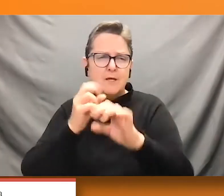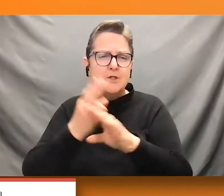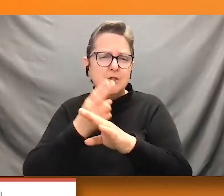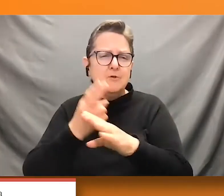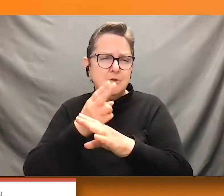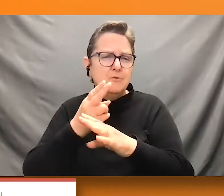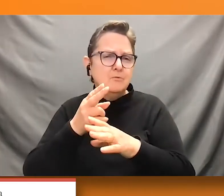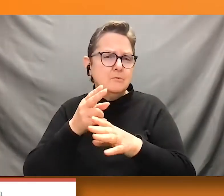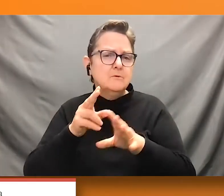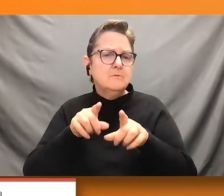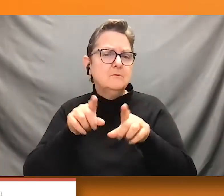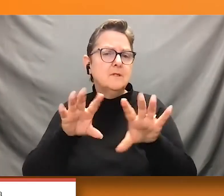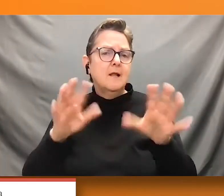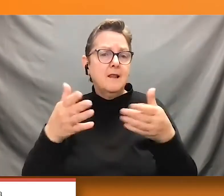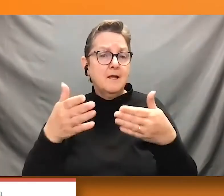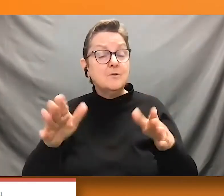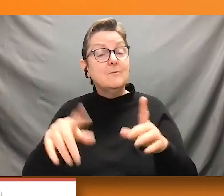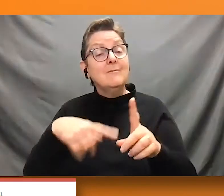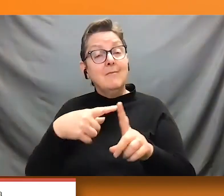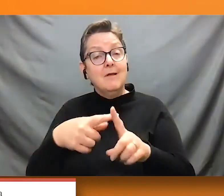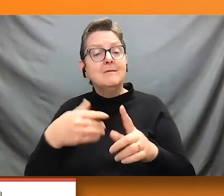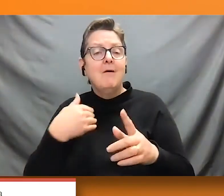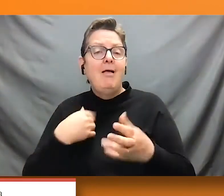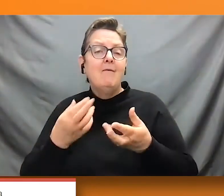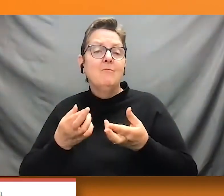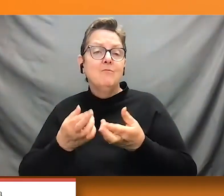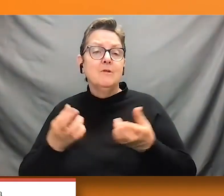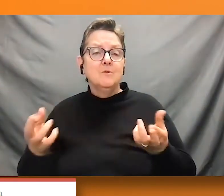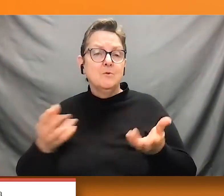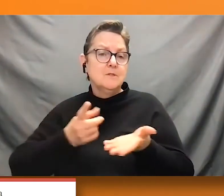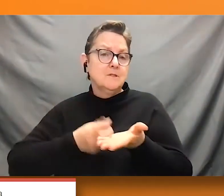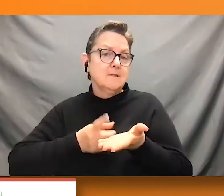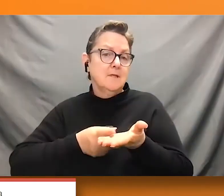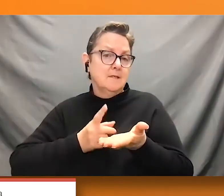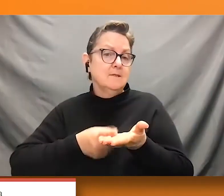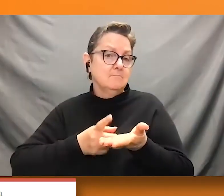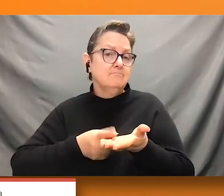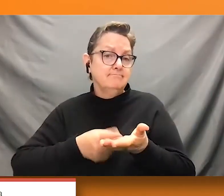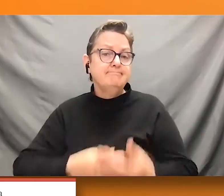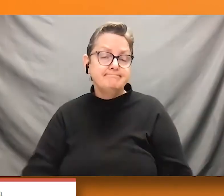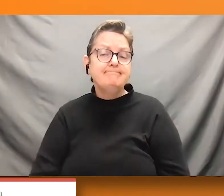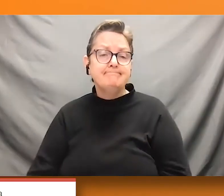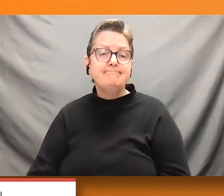that you can use in your classroom. There'll also be some resource-type things as well.